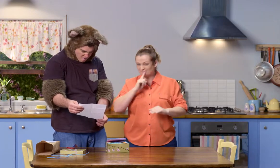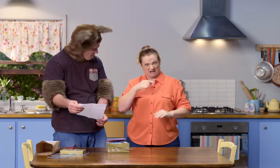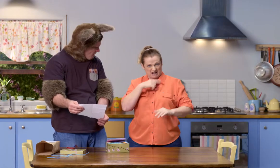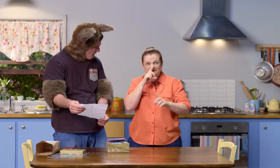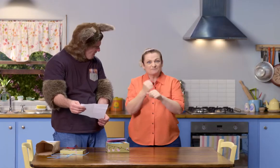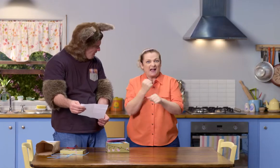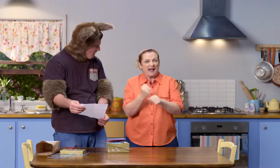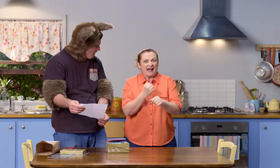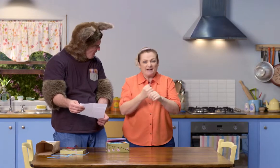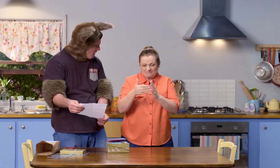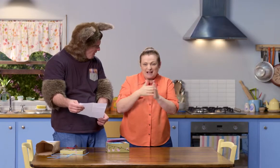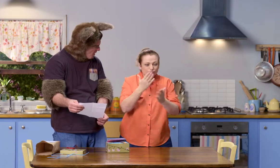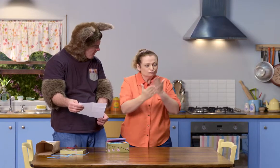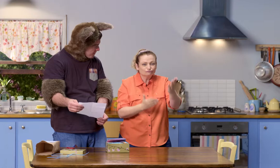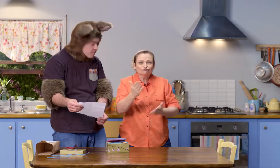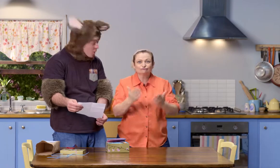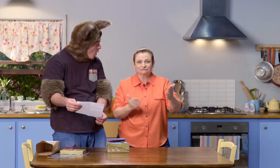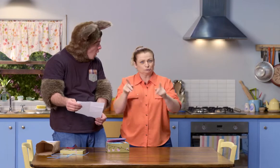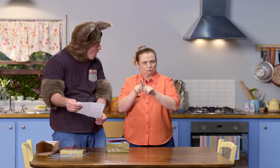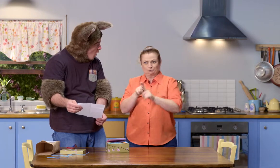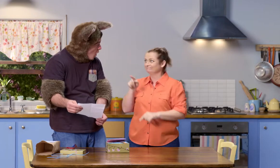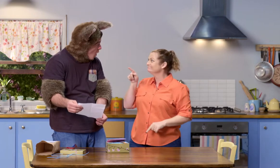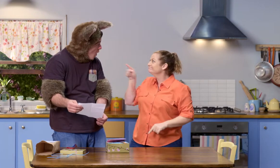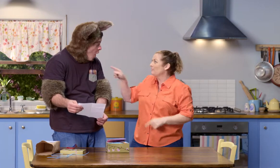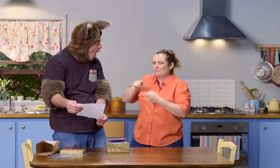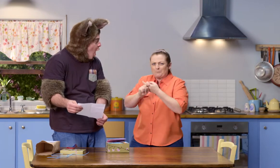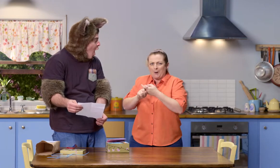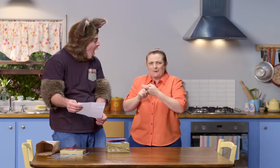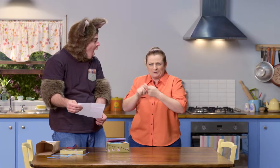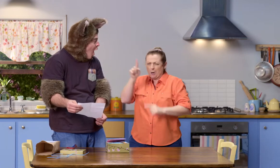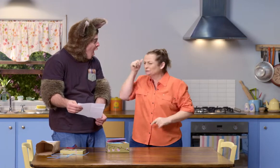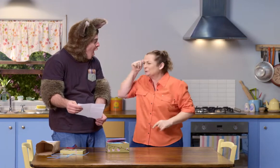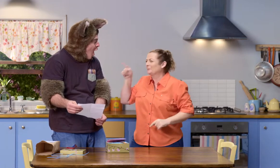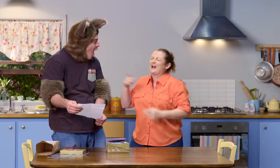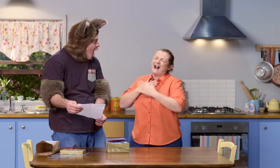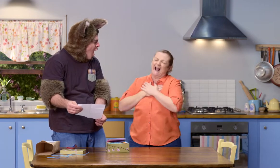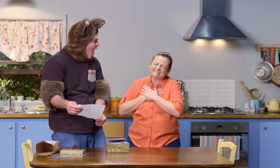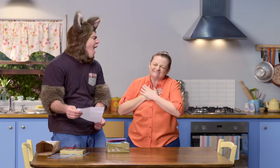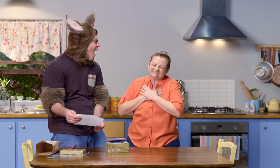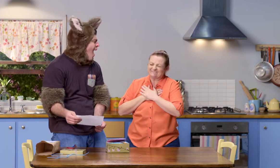So, she says I can try suminagashi. And she knows you love art,